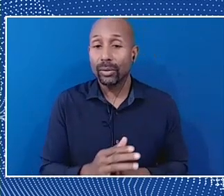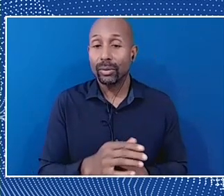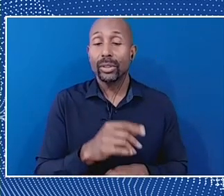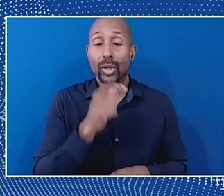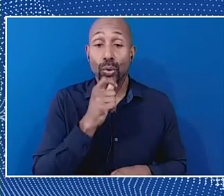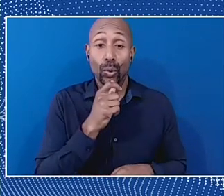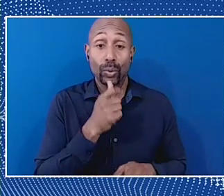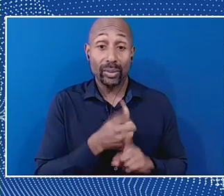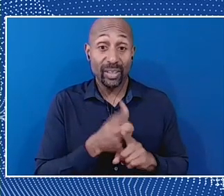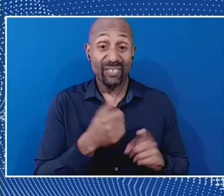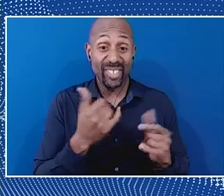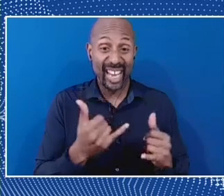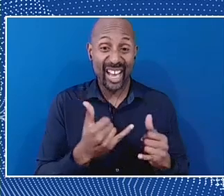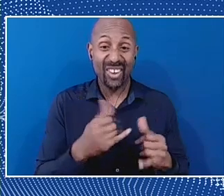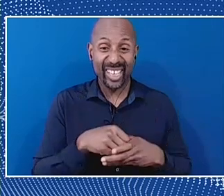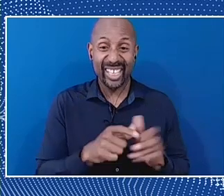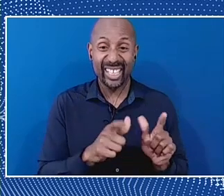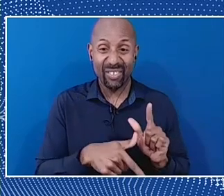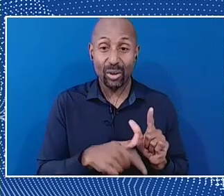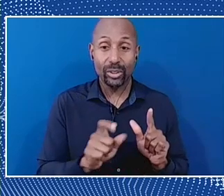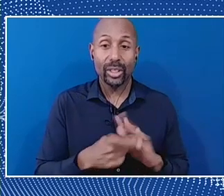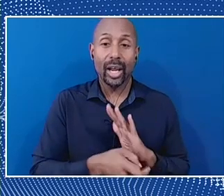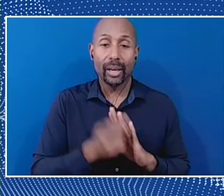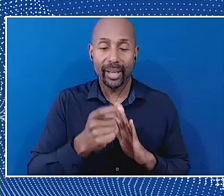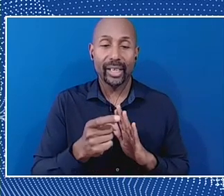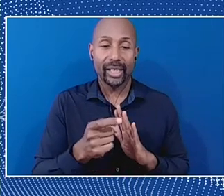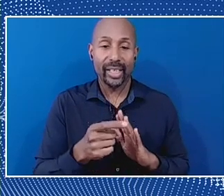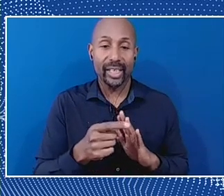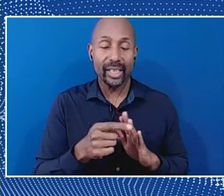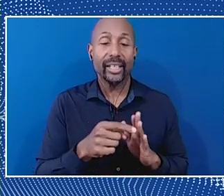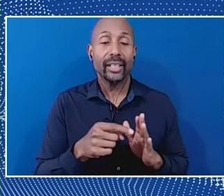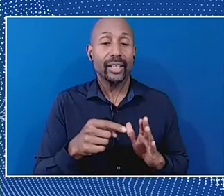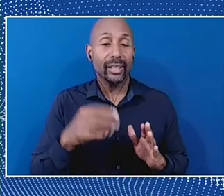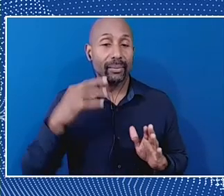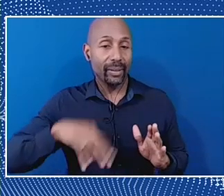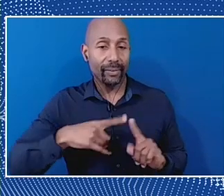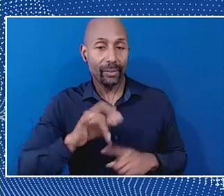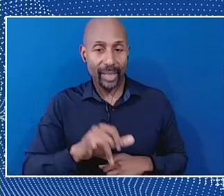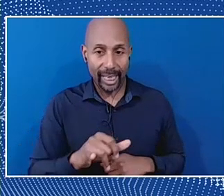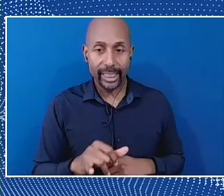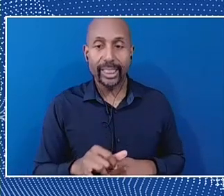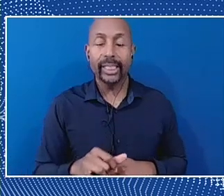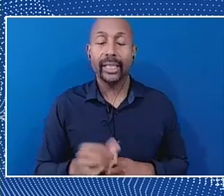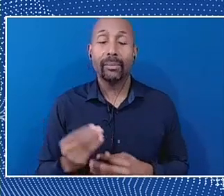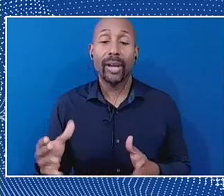We also appreciate that this rule has the flexibility to provide further relief automatically or via application now and